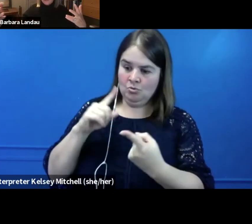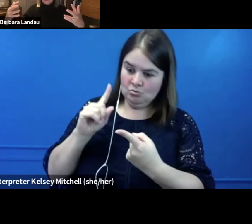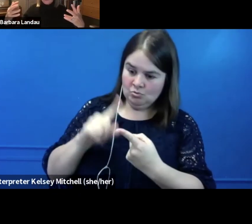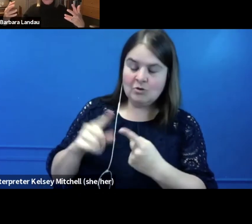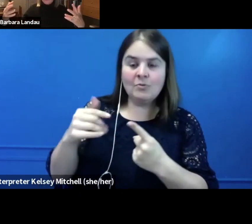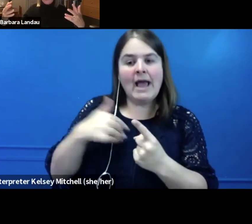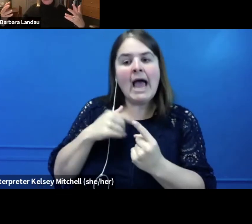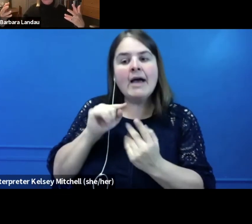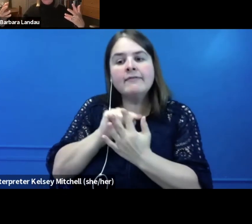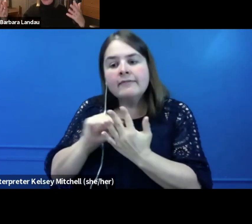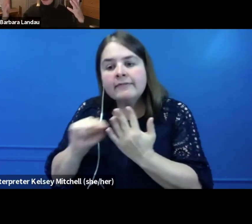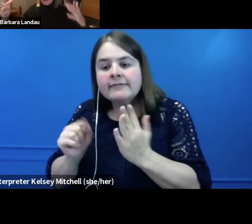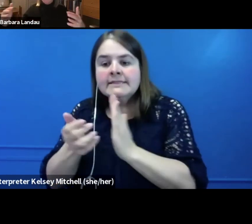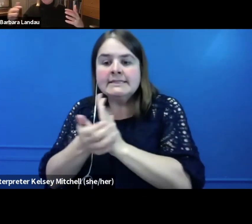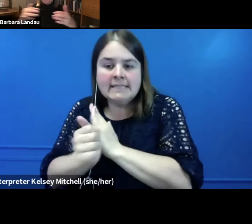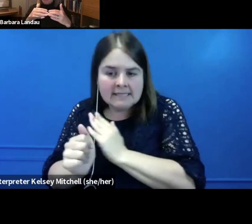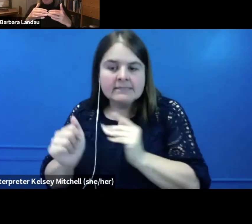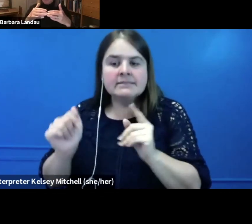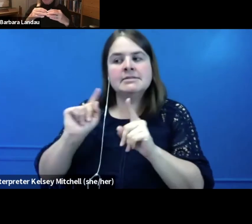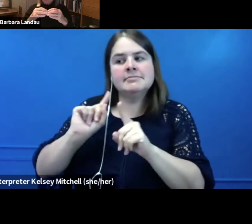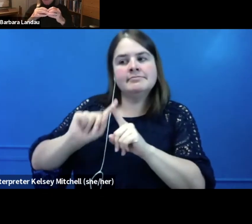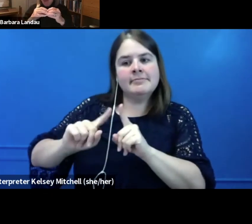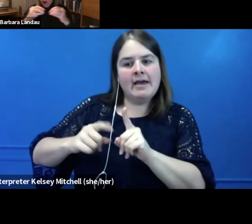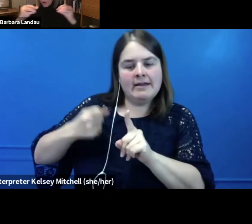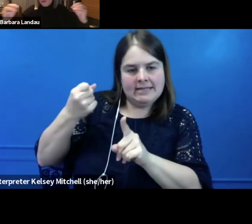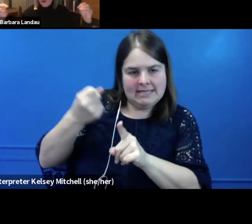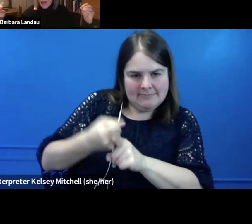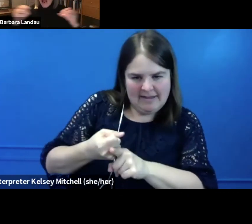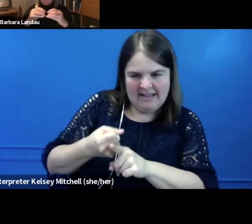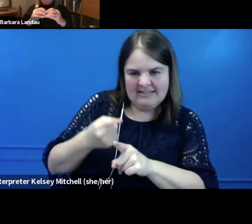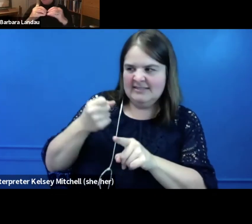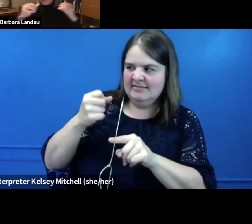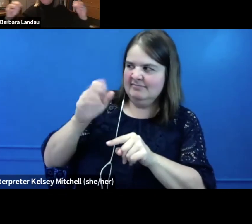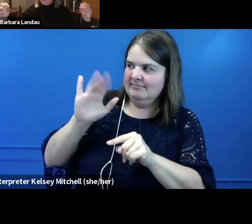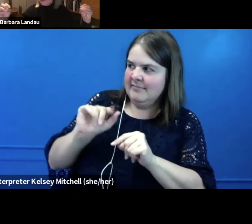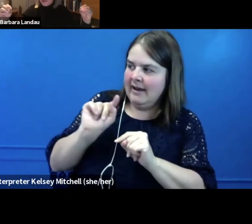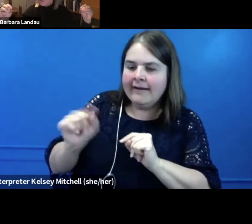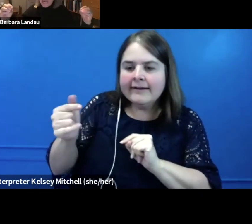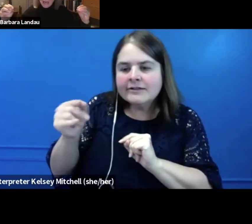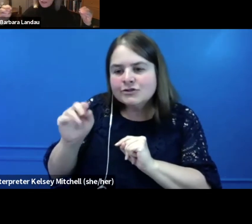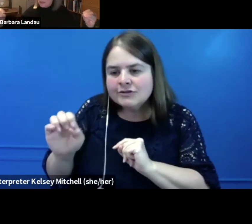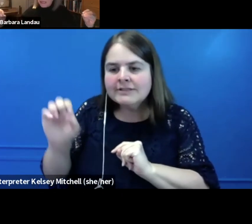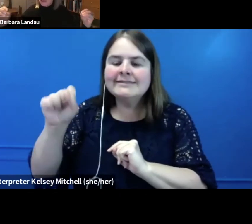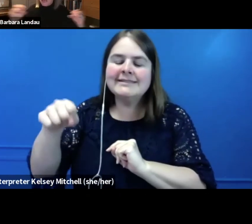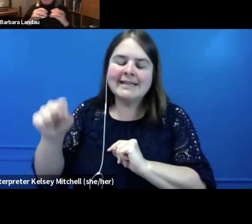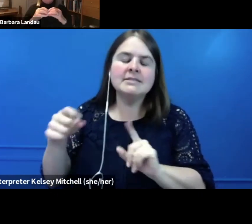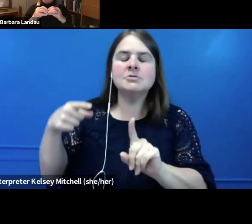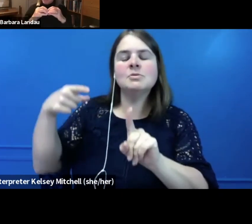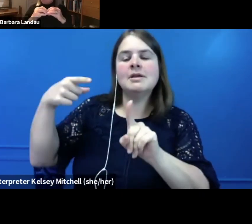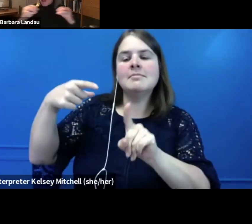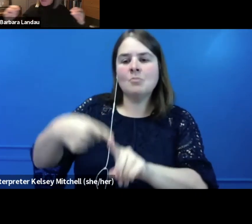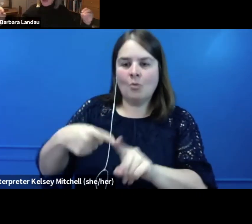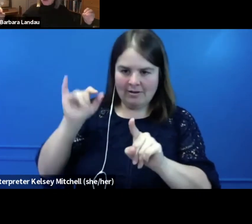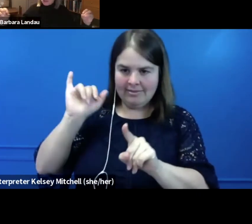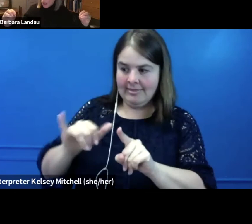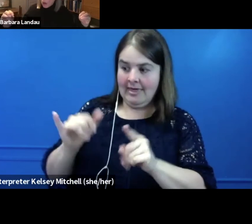is going to be affected by how long how prolonged your development